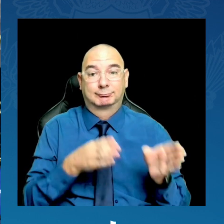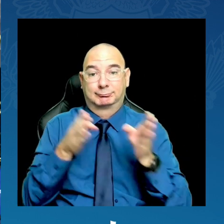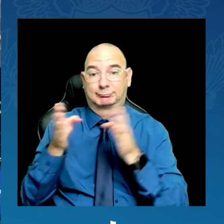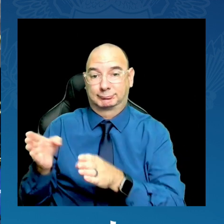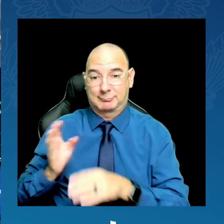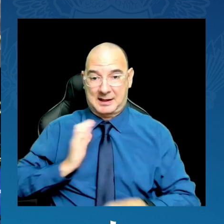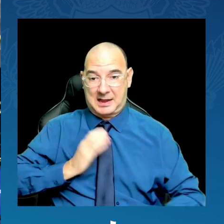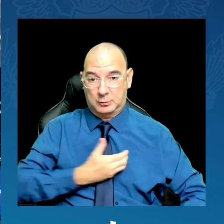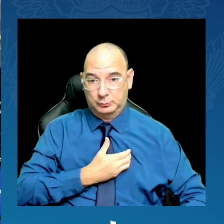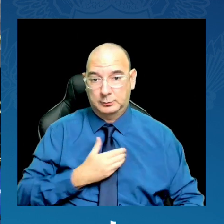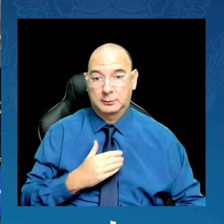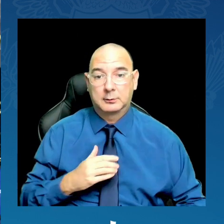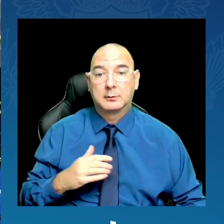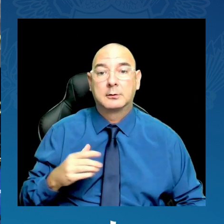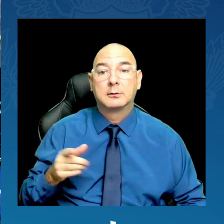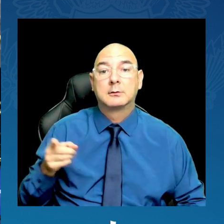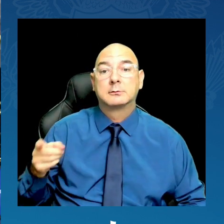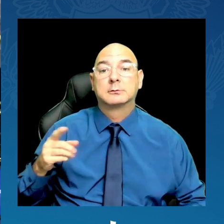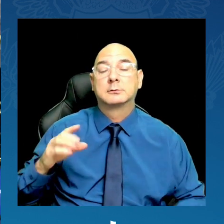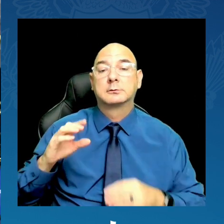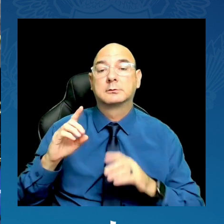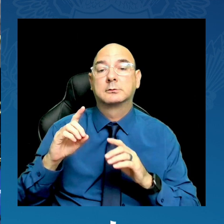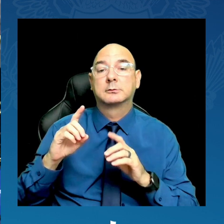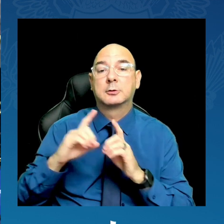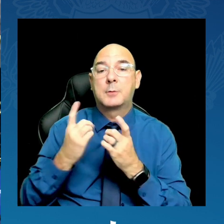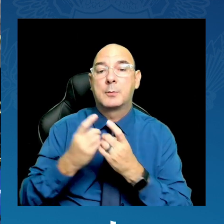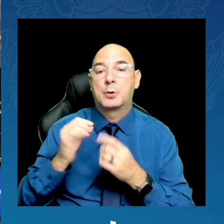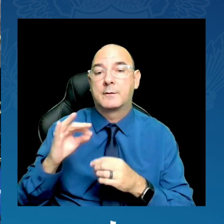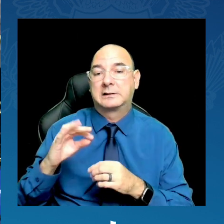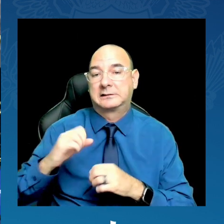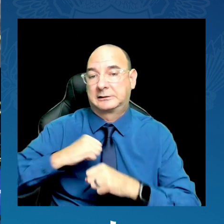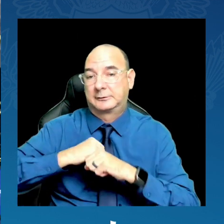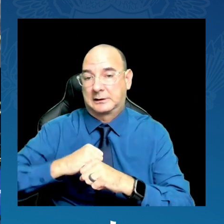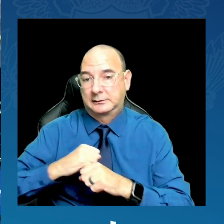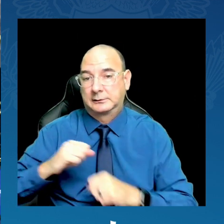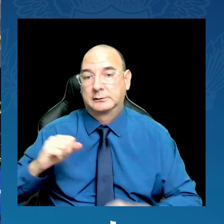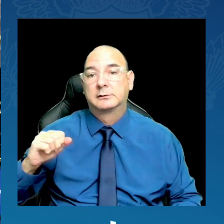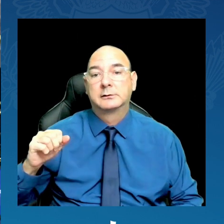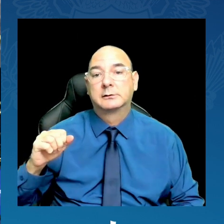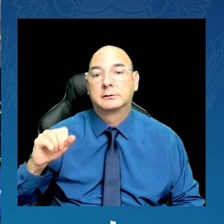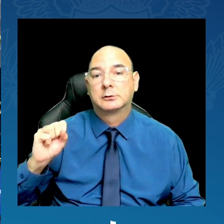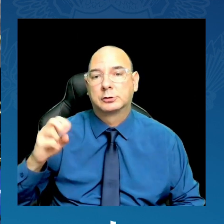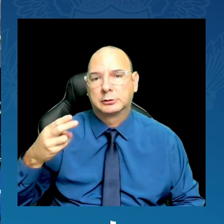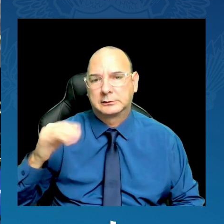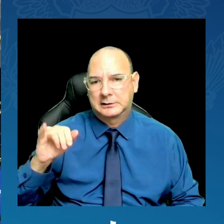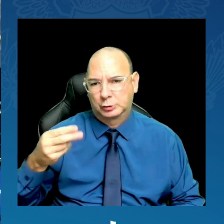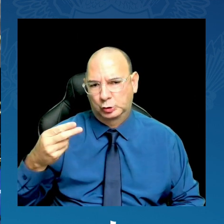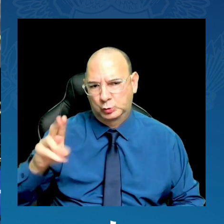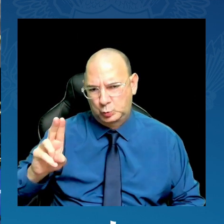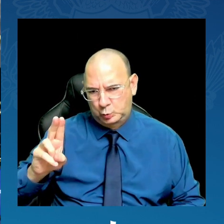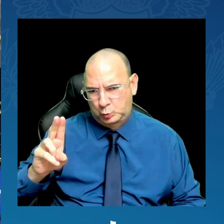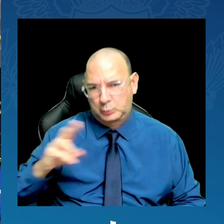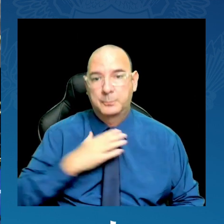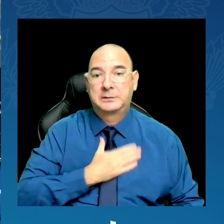Heidi Shyu and I, to ask you to please provide your perspective on this discussion